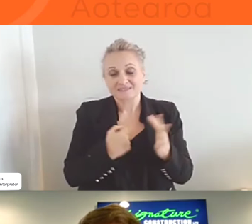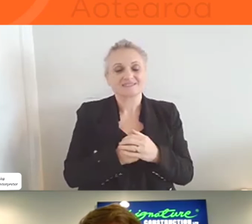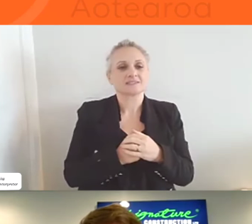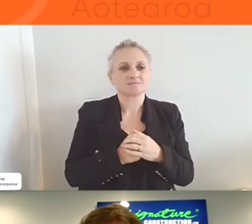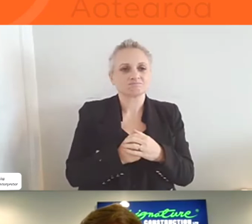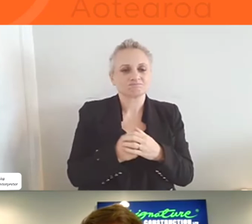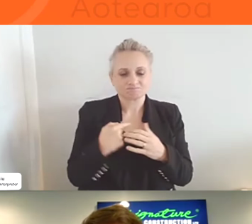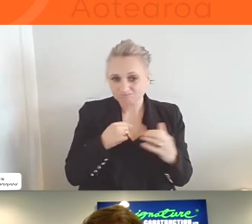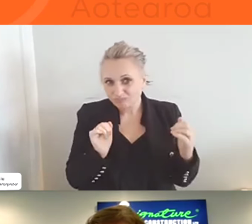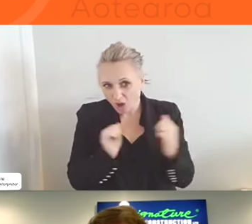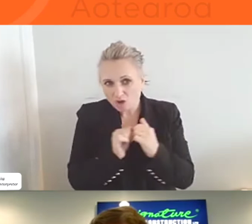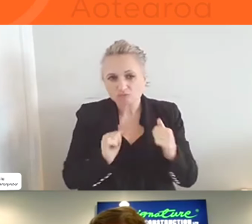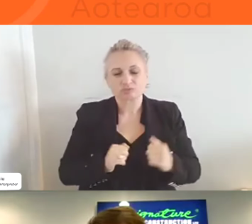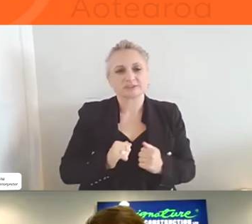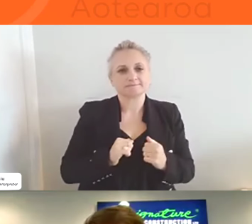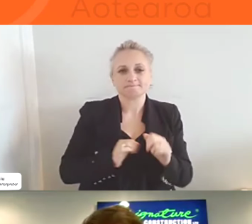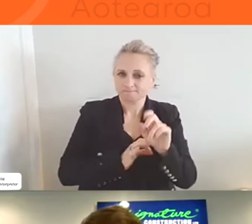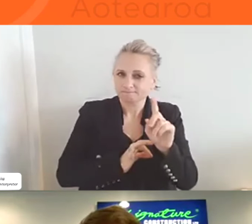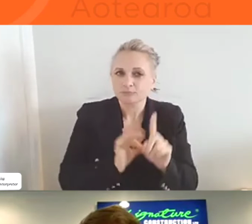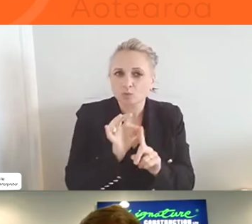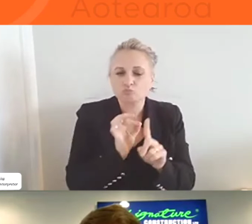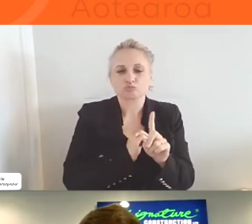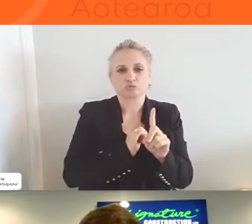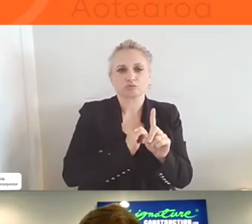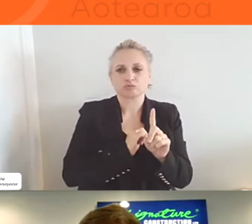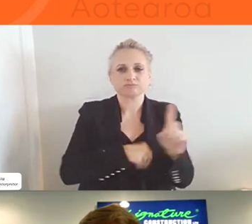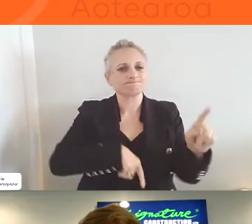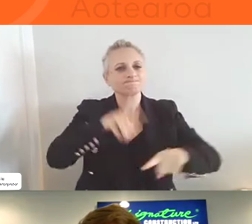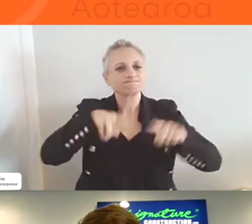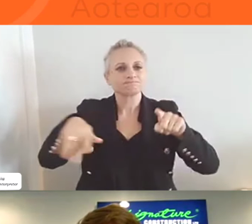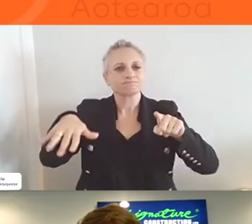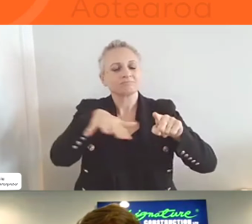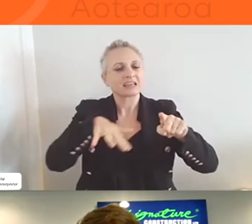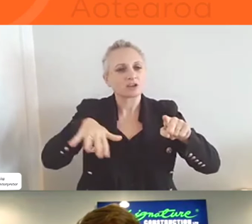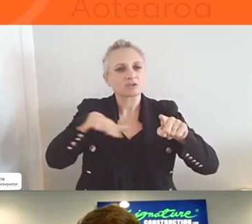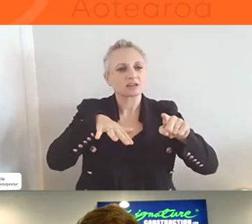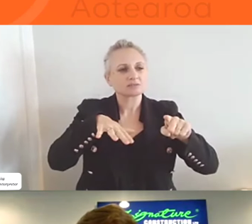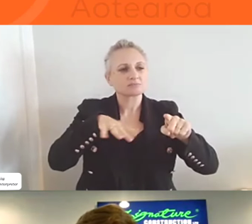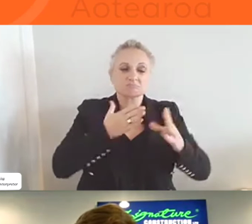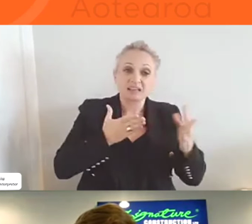not just in accessibility, but definitely as far as quality and